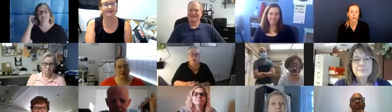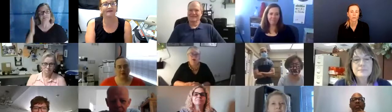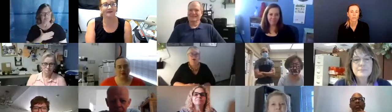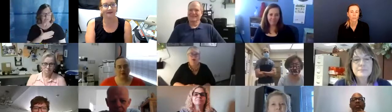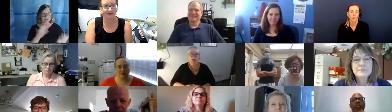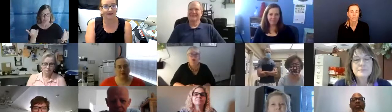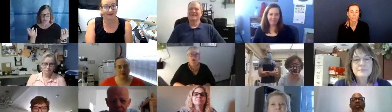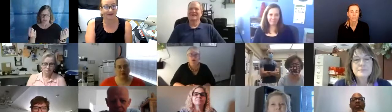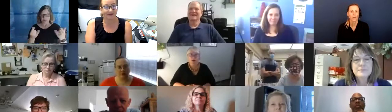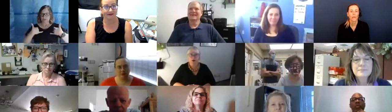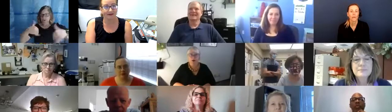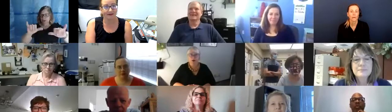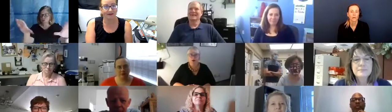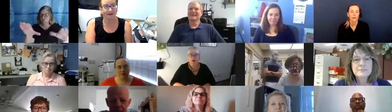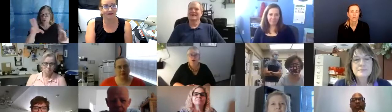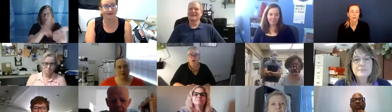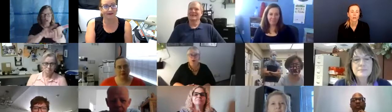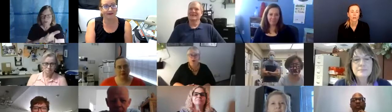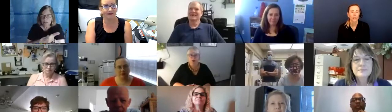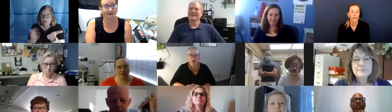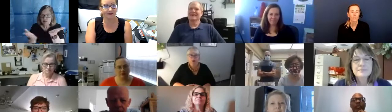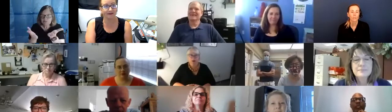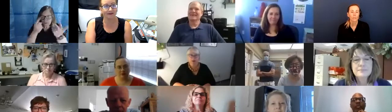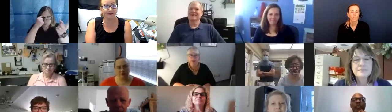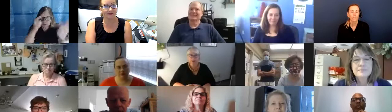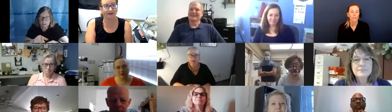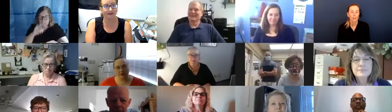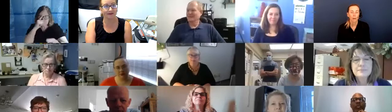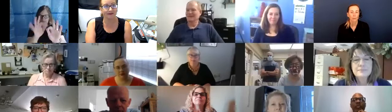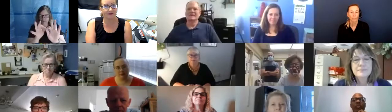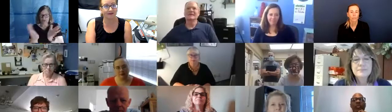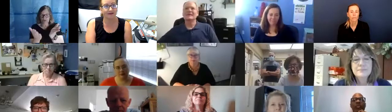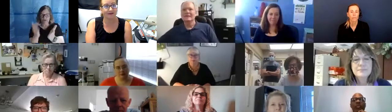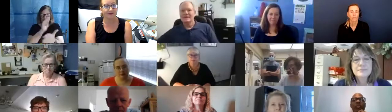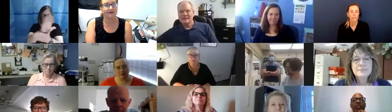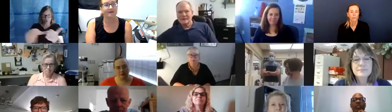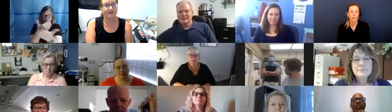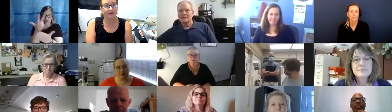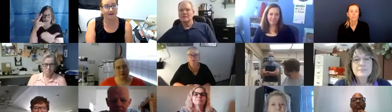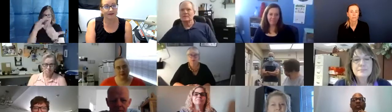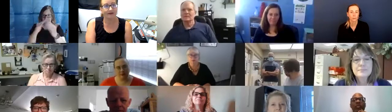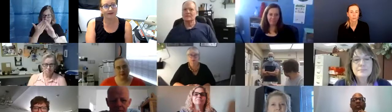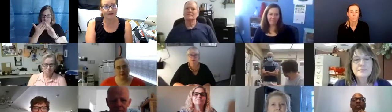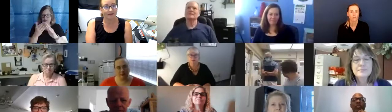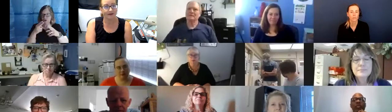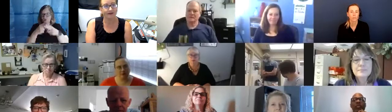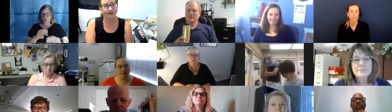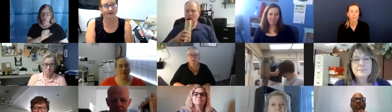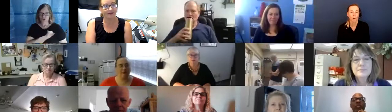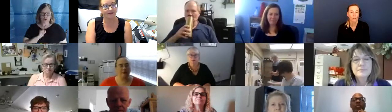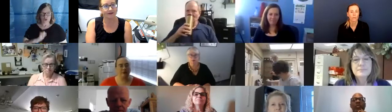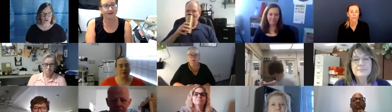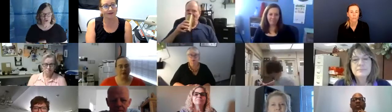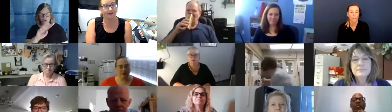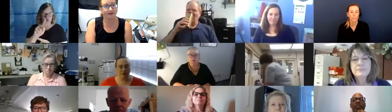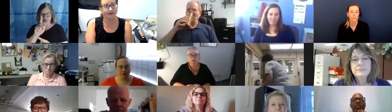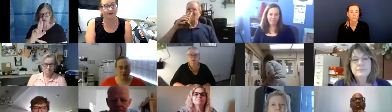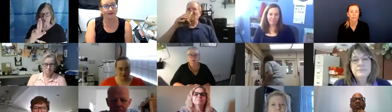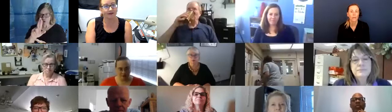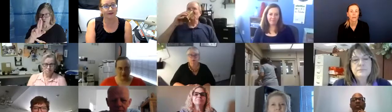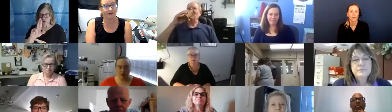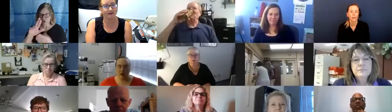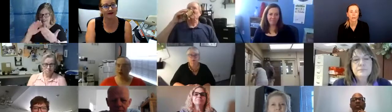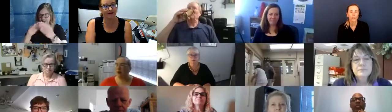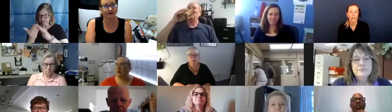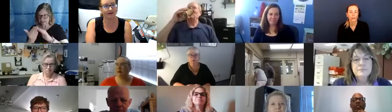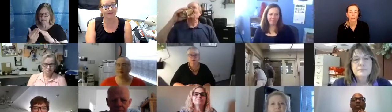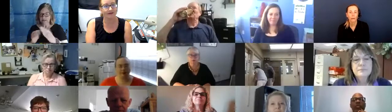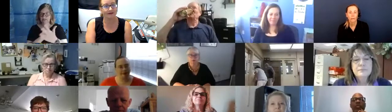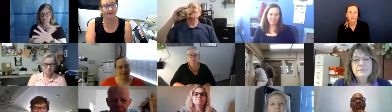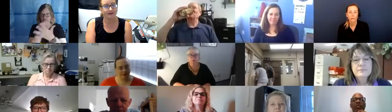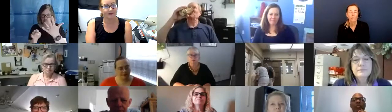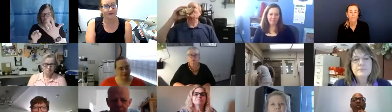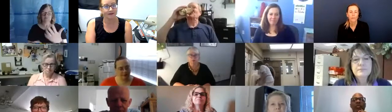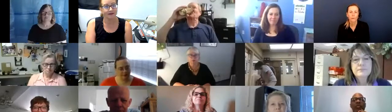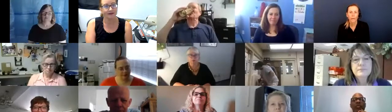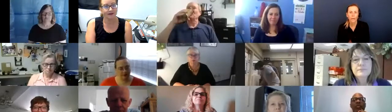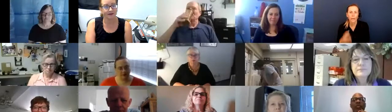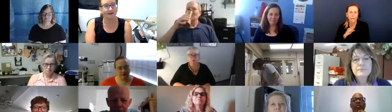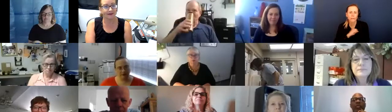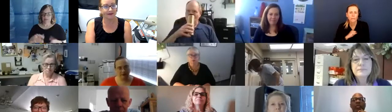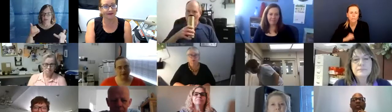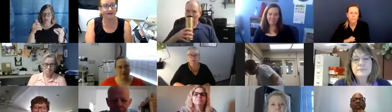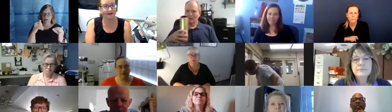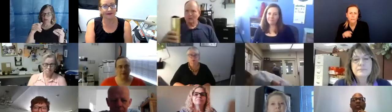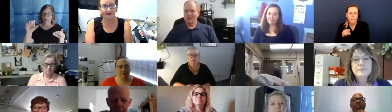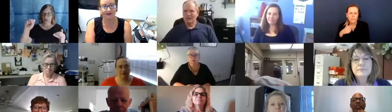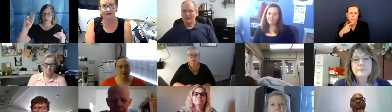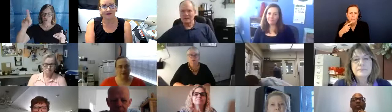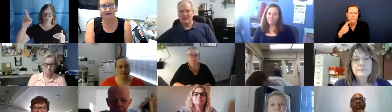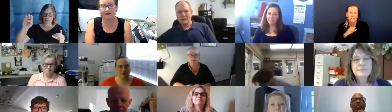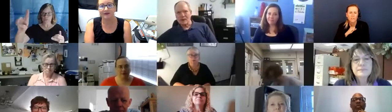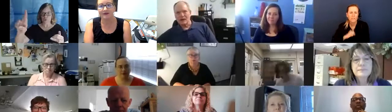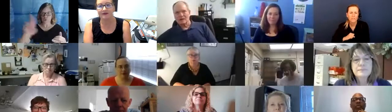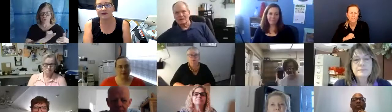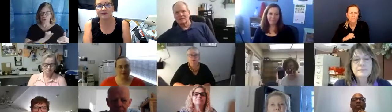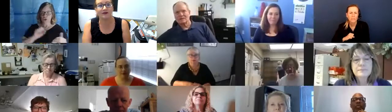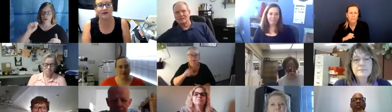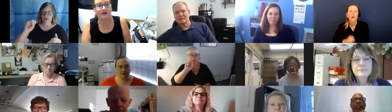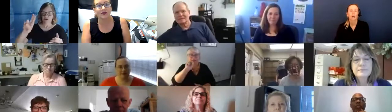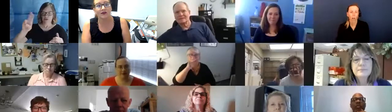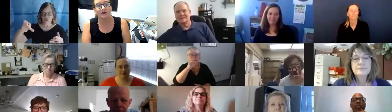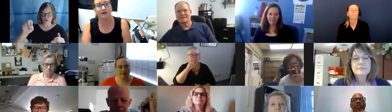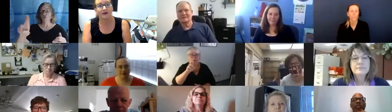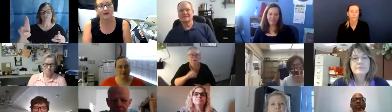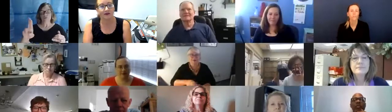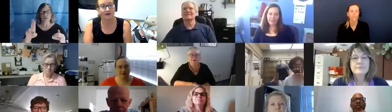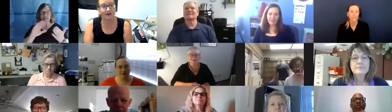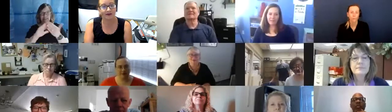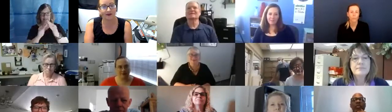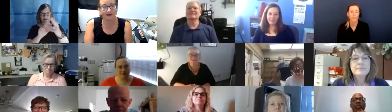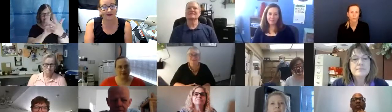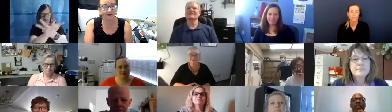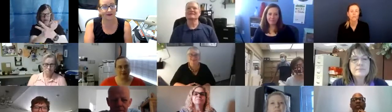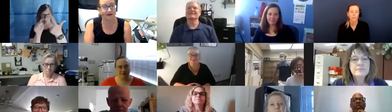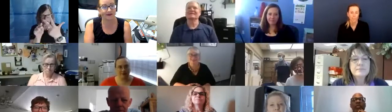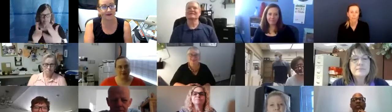My responsibility include contract service agreements for three cities--which I call the Super cities (repeated for clarity)